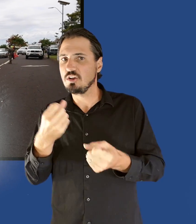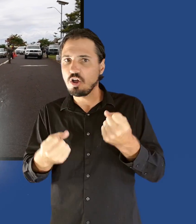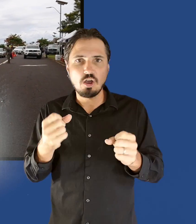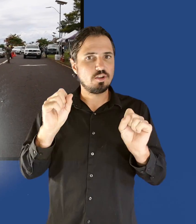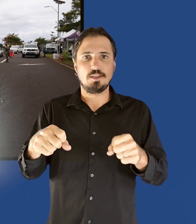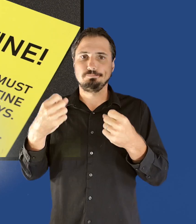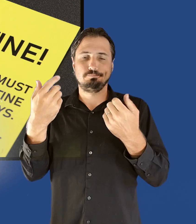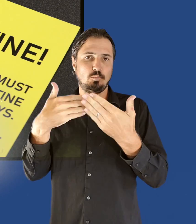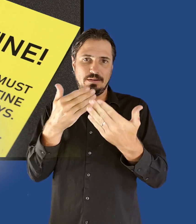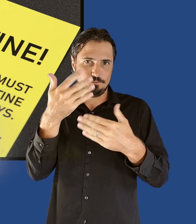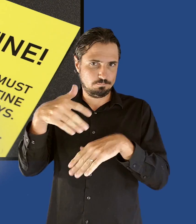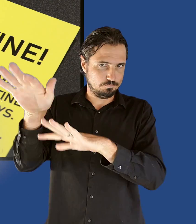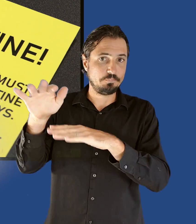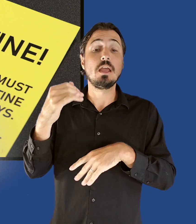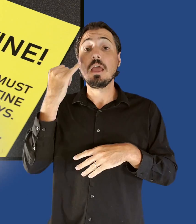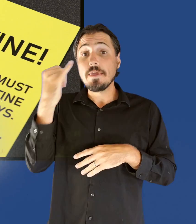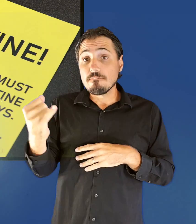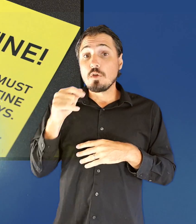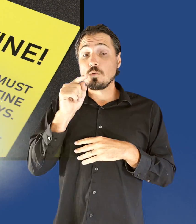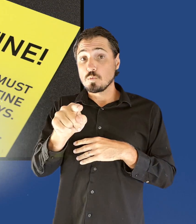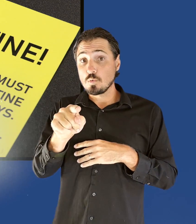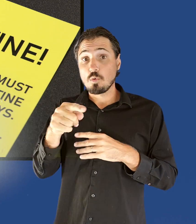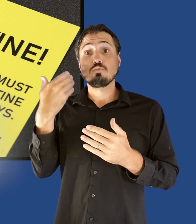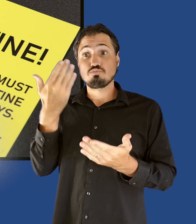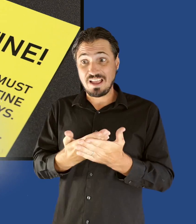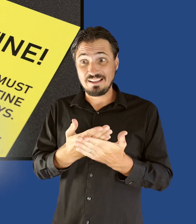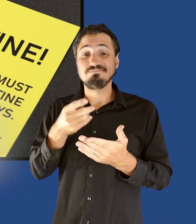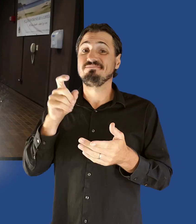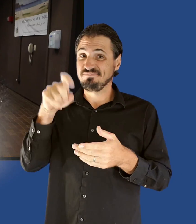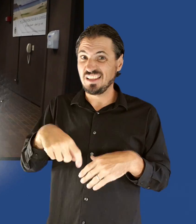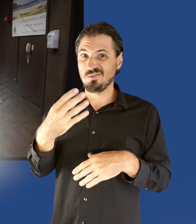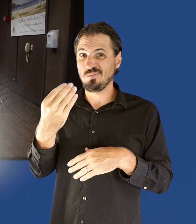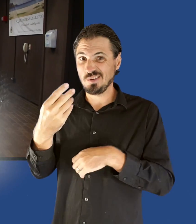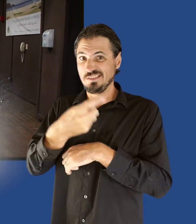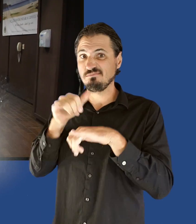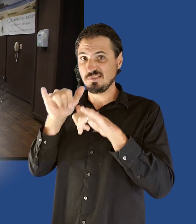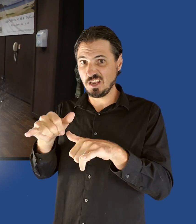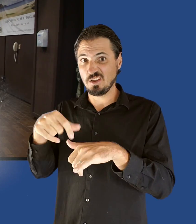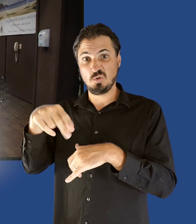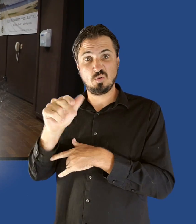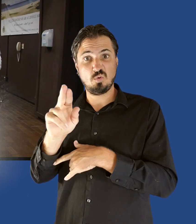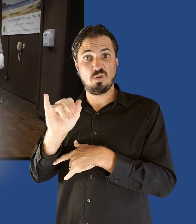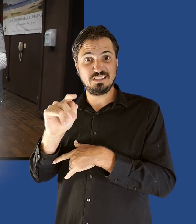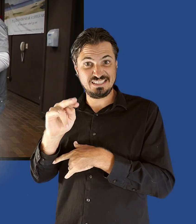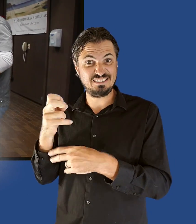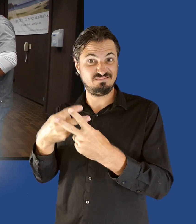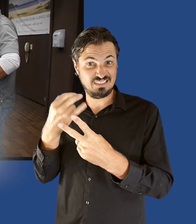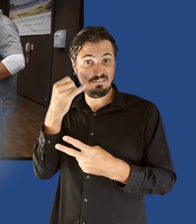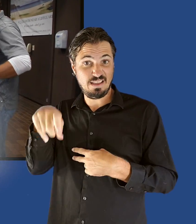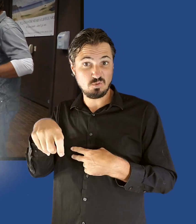For arriving mainland or international travelers who are subject to the quarantine, you will need to complete a contact information form